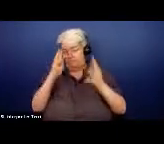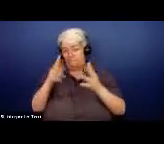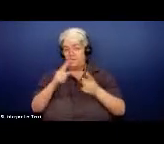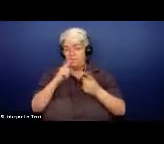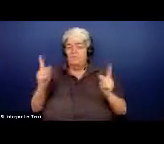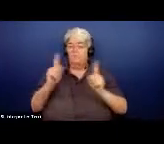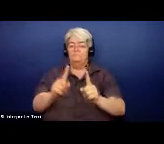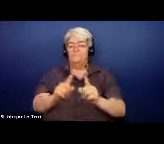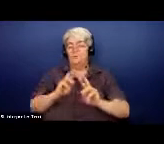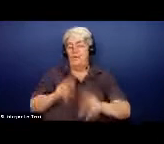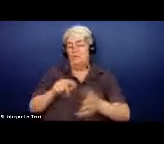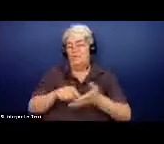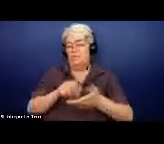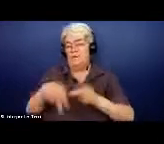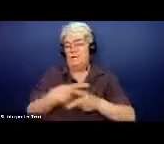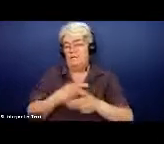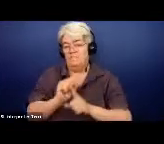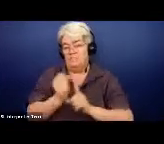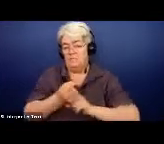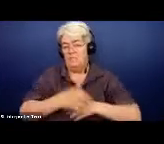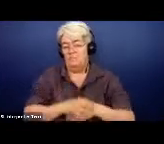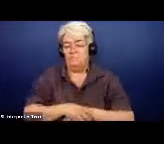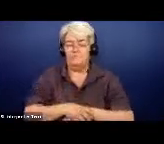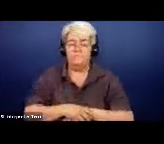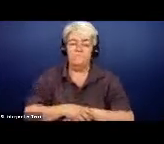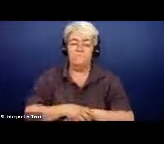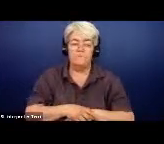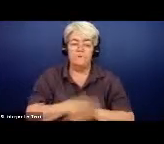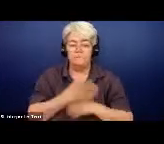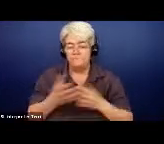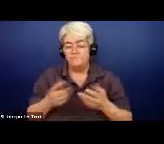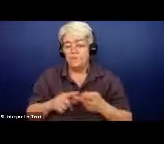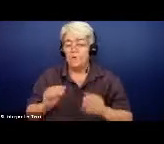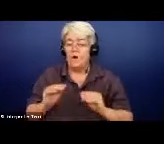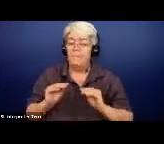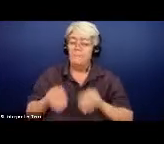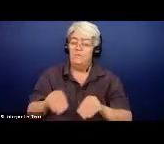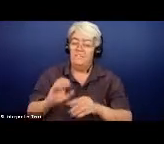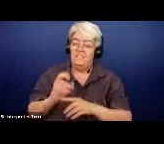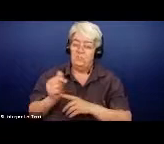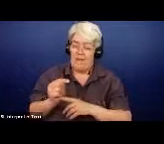those kinds of situations. You can look